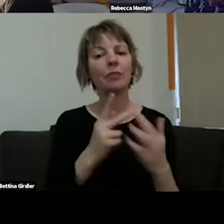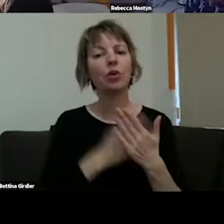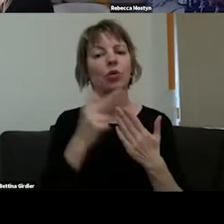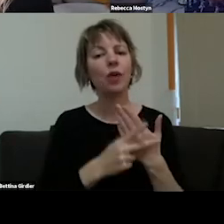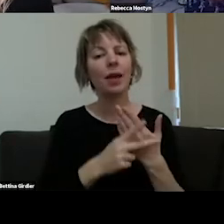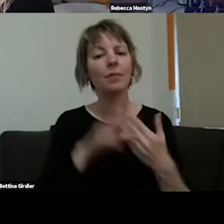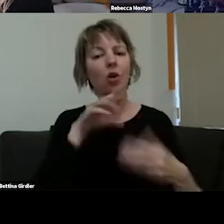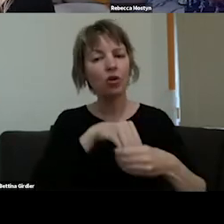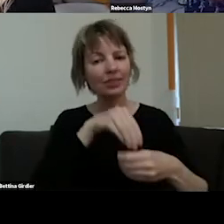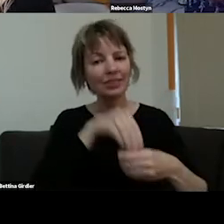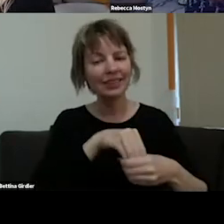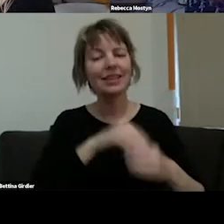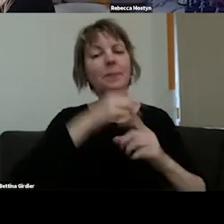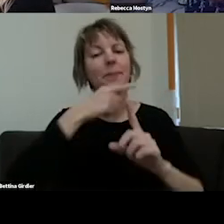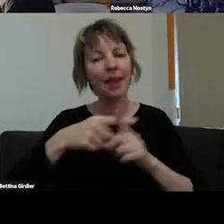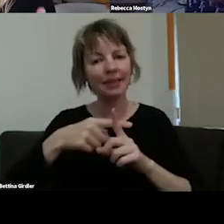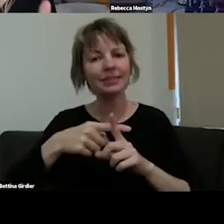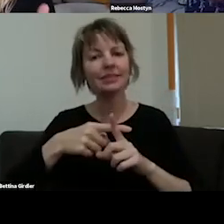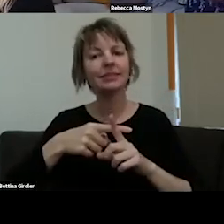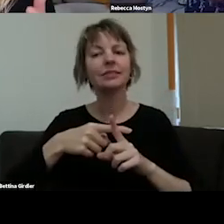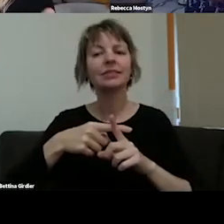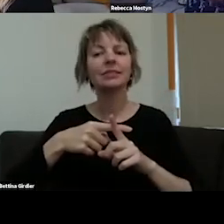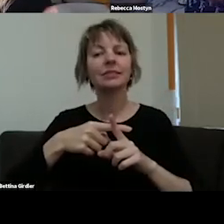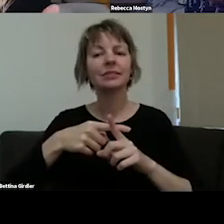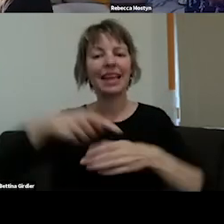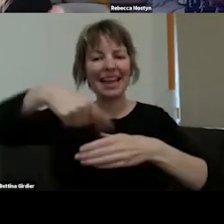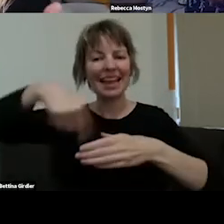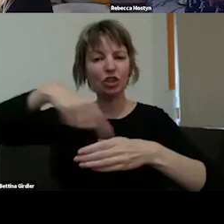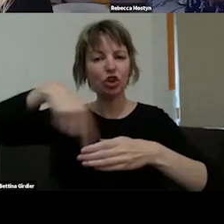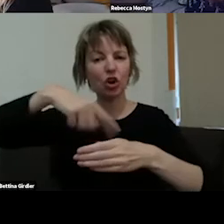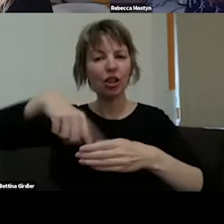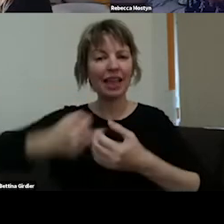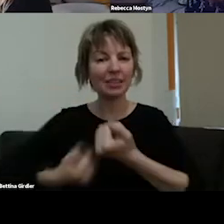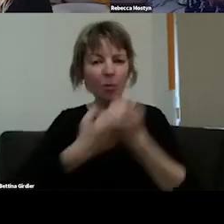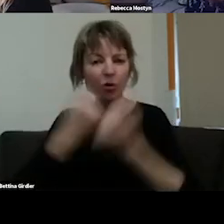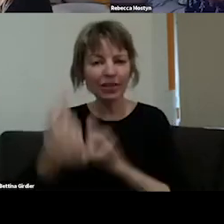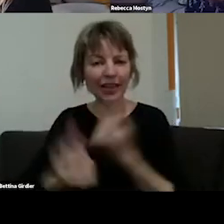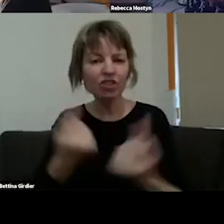but also the internal supporting of each other has been really amazing